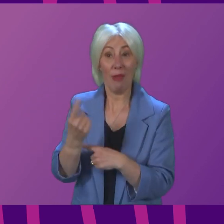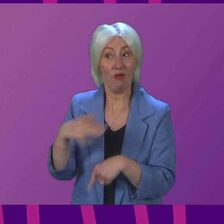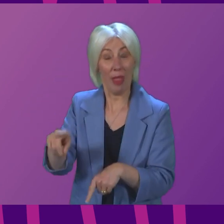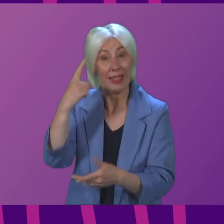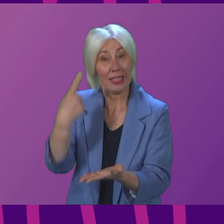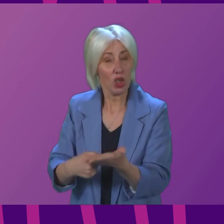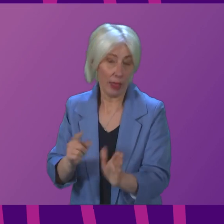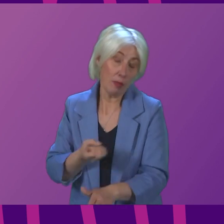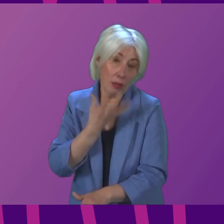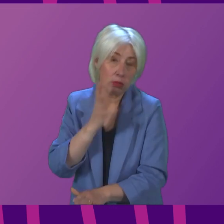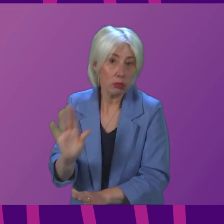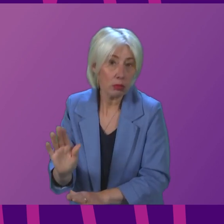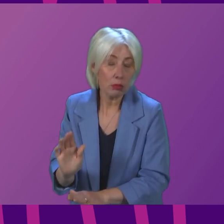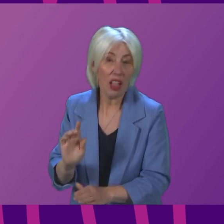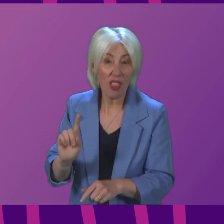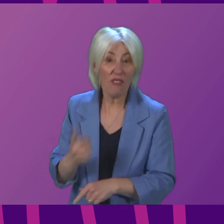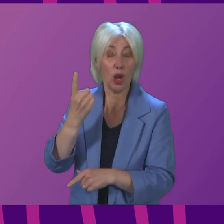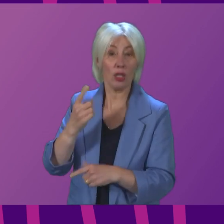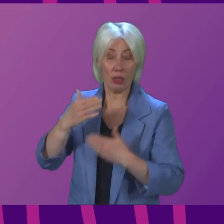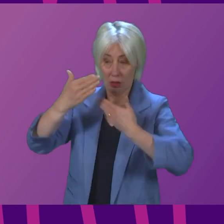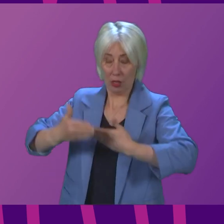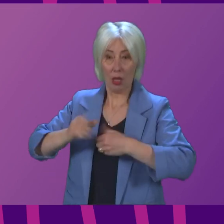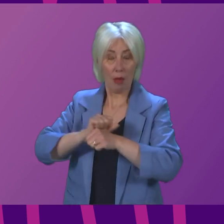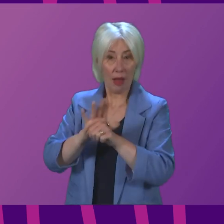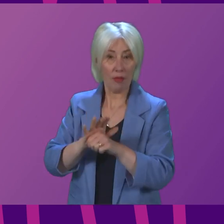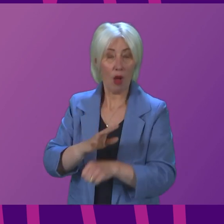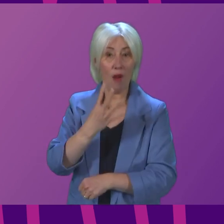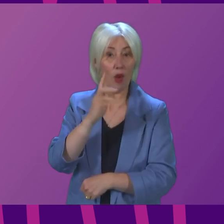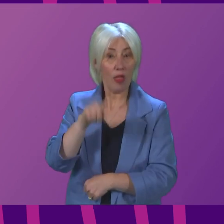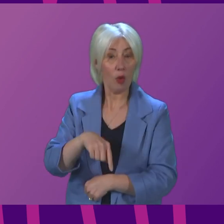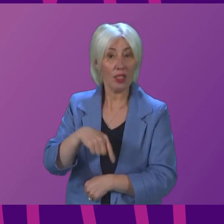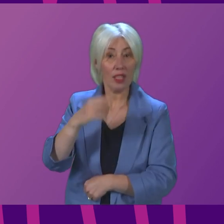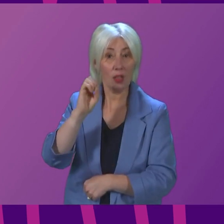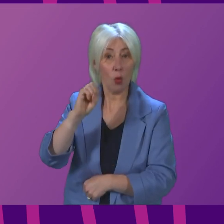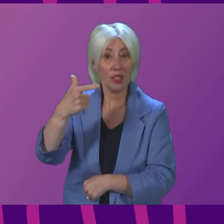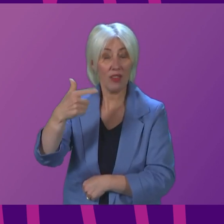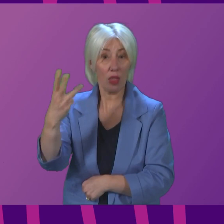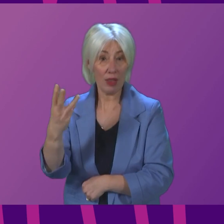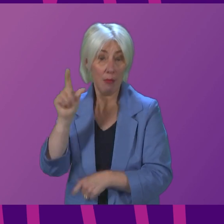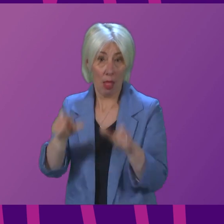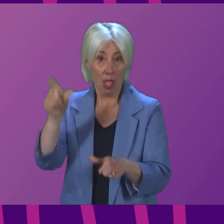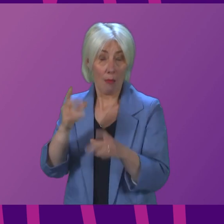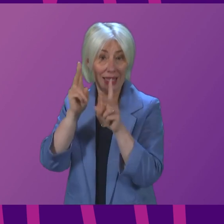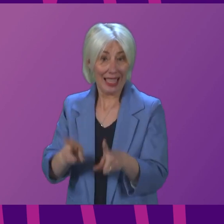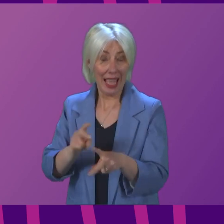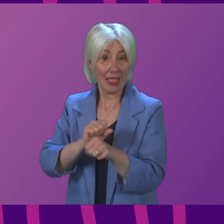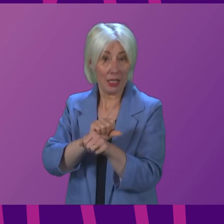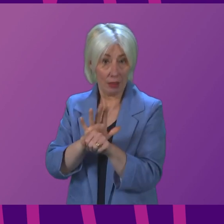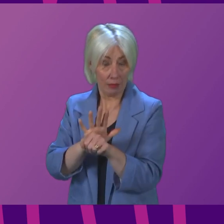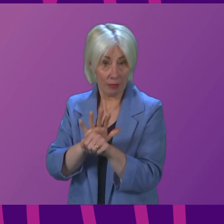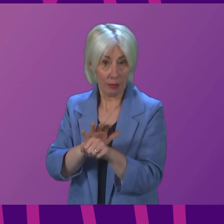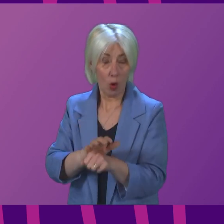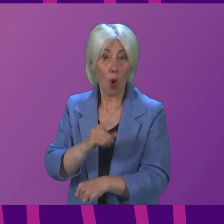In the first wave of the pandemic, 4,073 people died with Covid in Scotland, 1,900 of whom